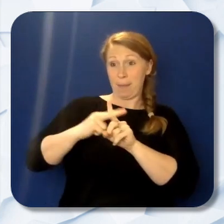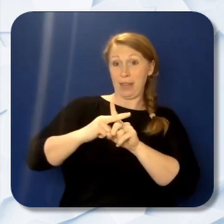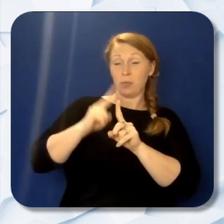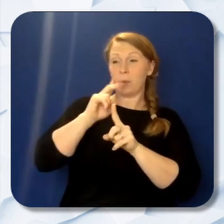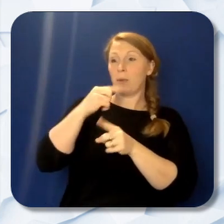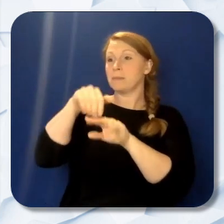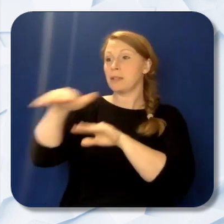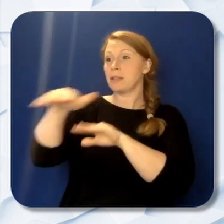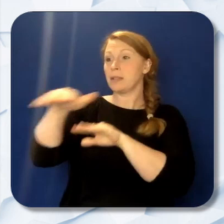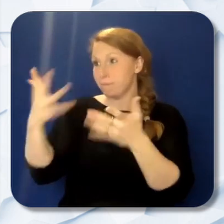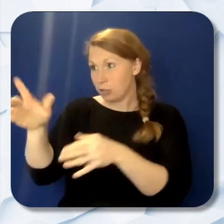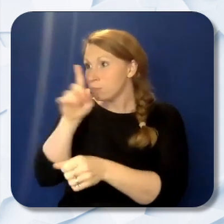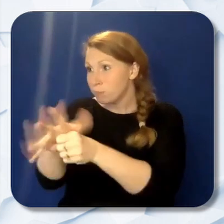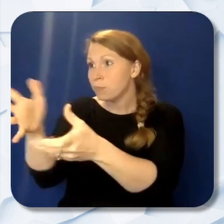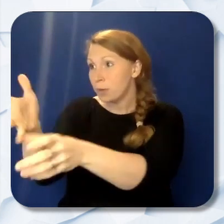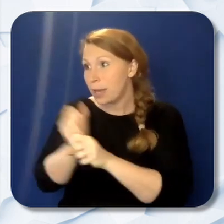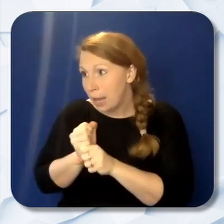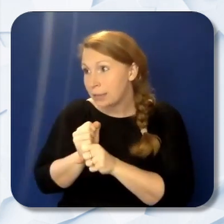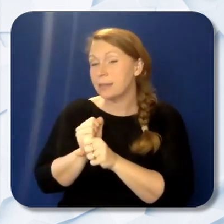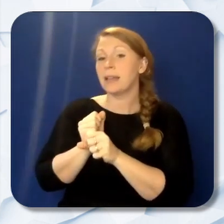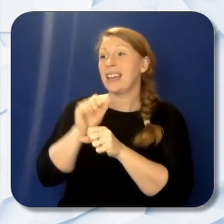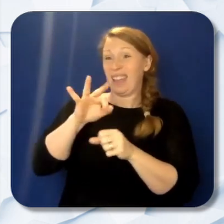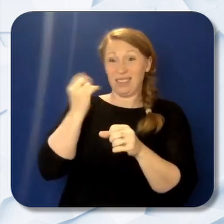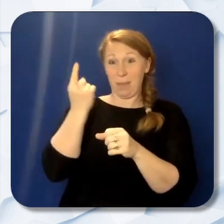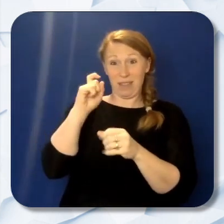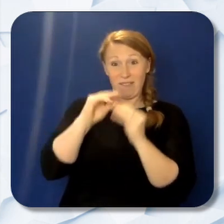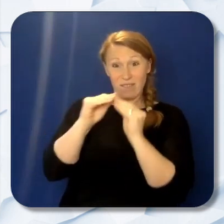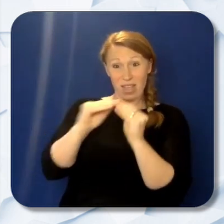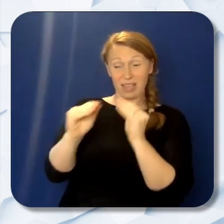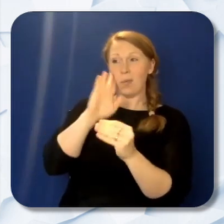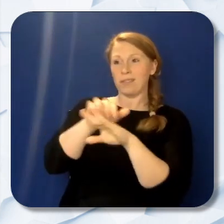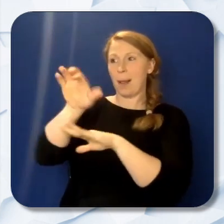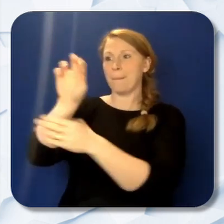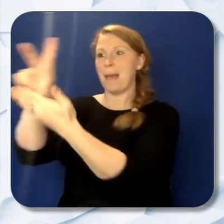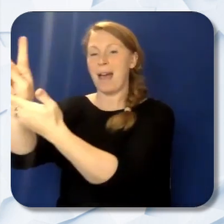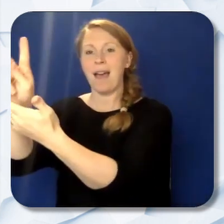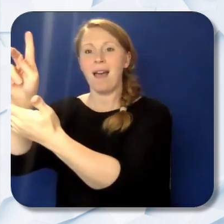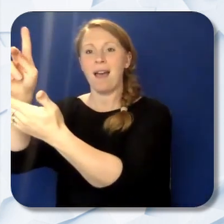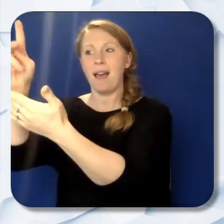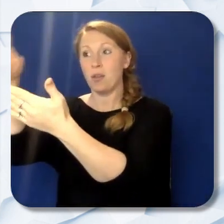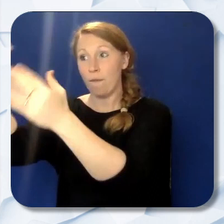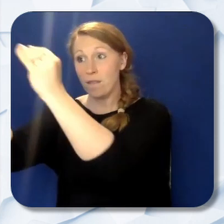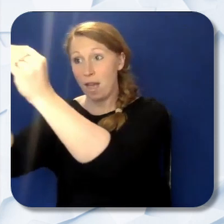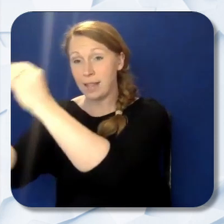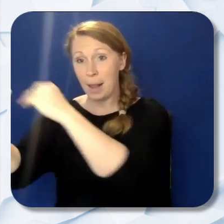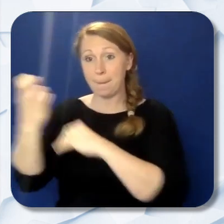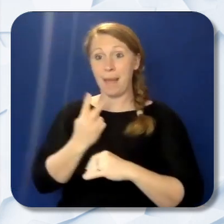incorrect, we will reach out to you to make sure that gets corrected, and you've submitted a completed application, and everything looks good. And then, within about two to four weeks, we'll